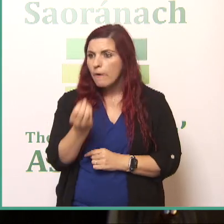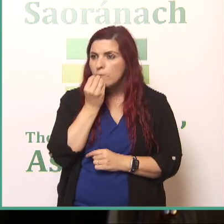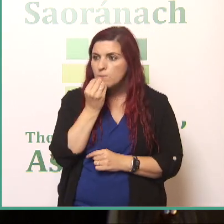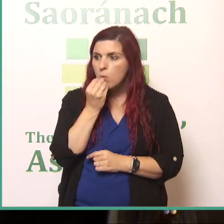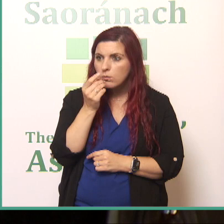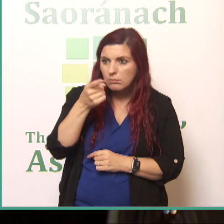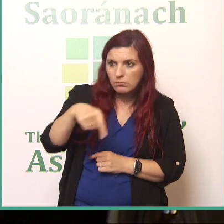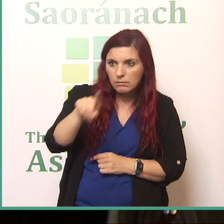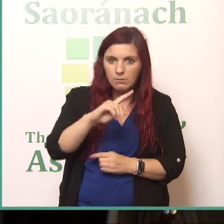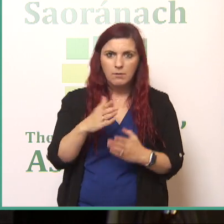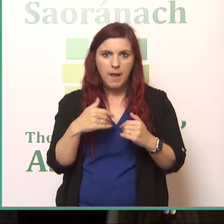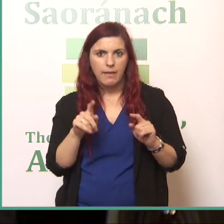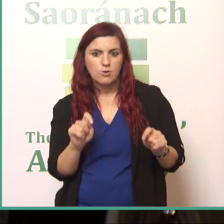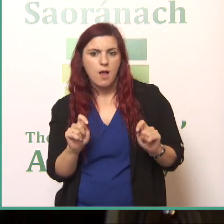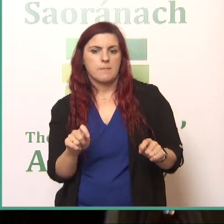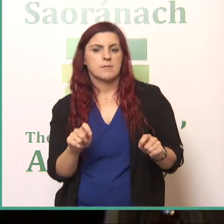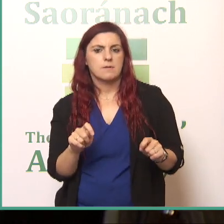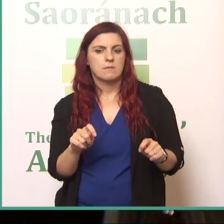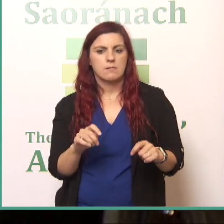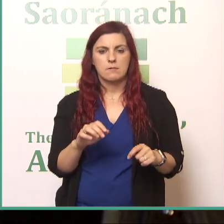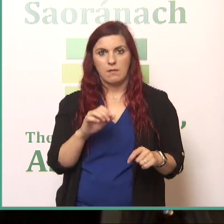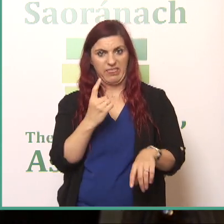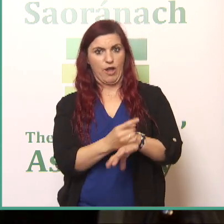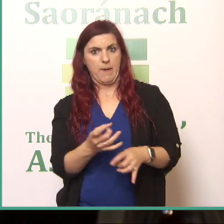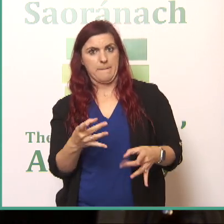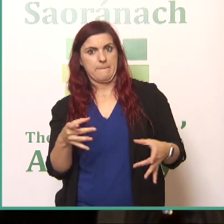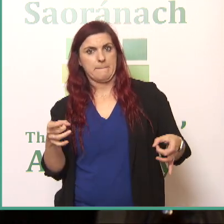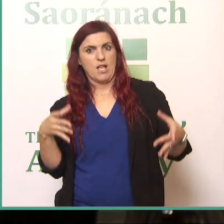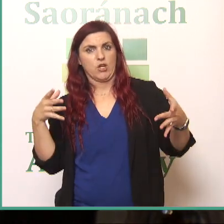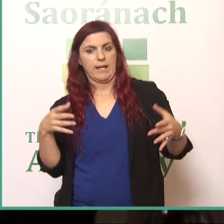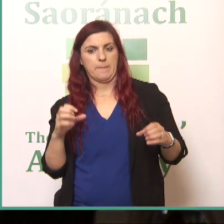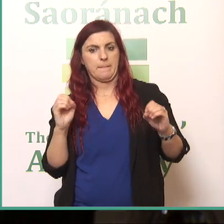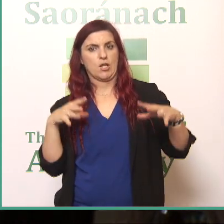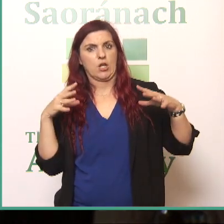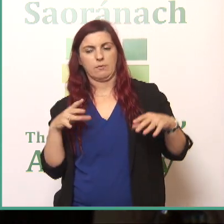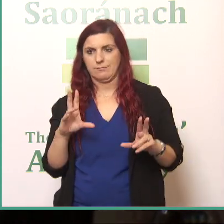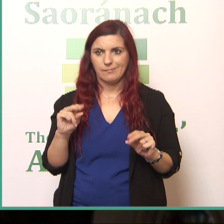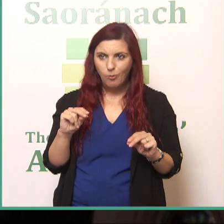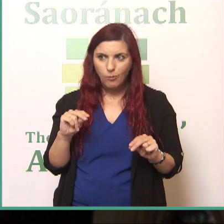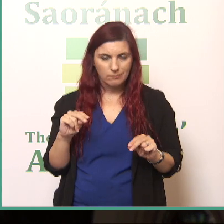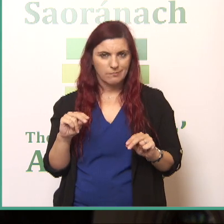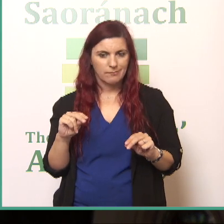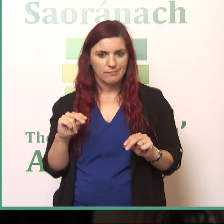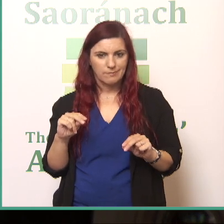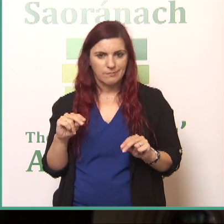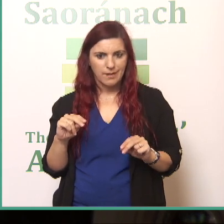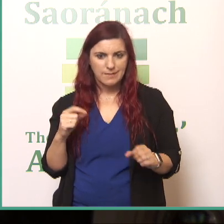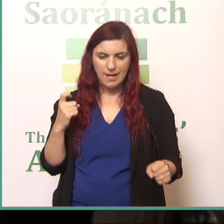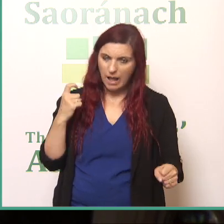on the sharp shelves do not get there by Magic as many customers seem to think it is a hard graft 24